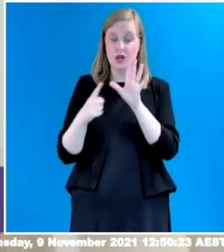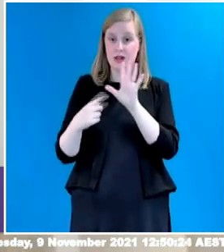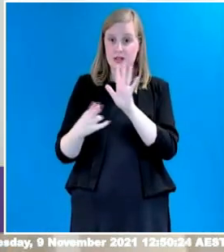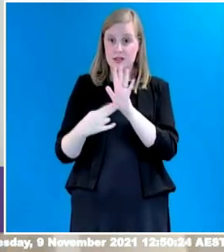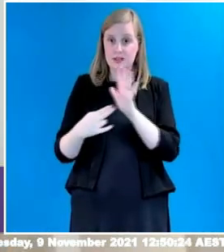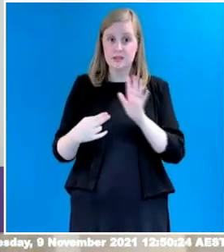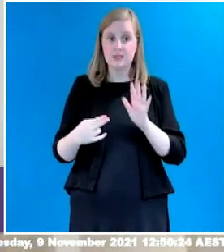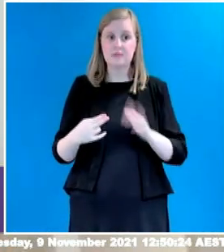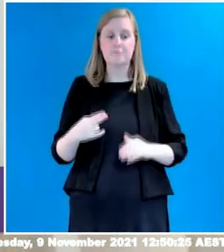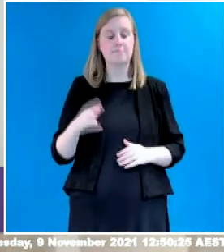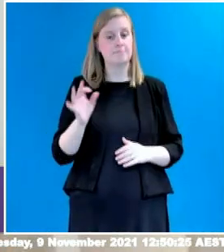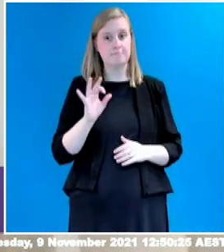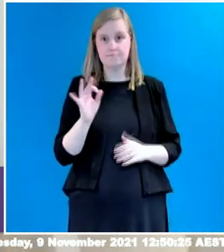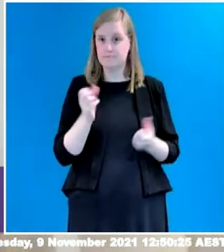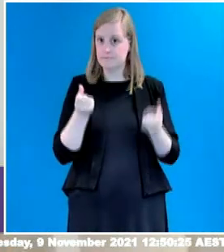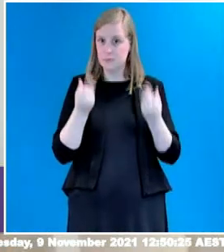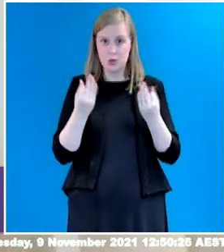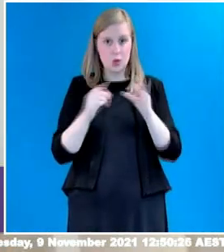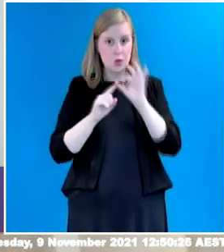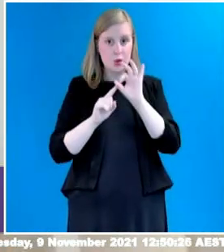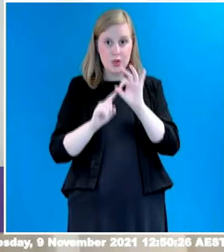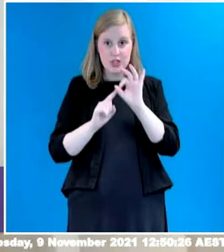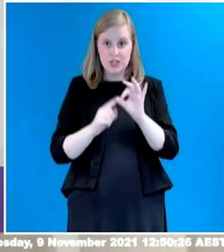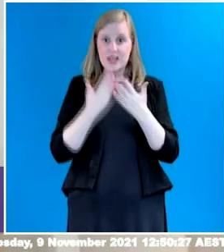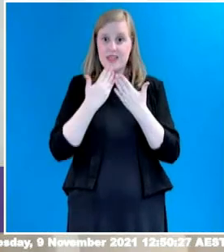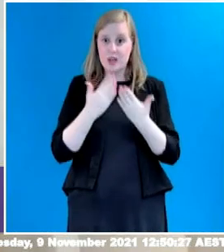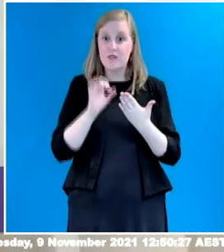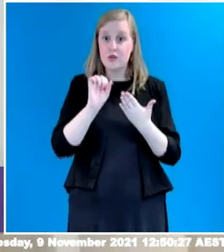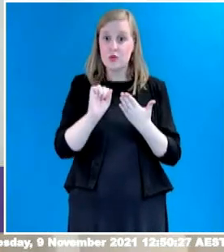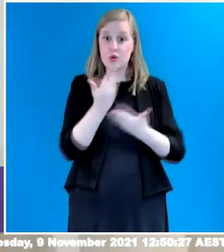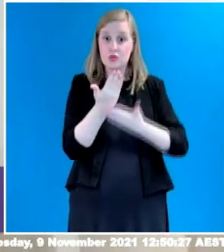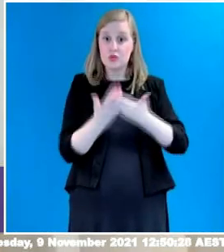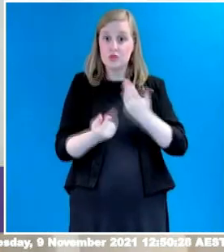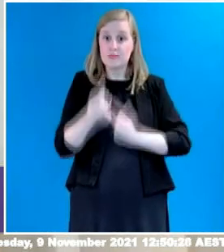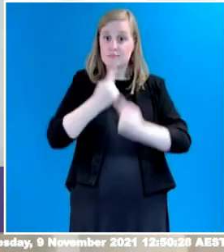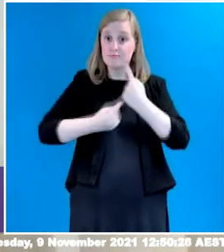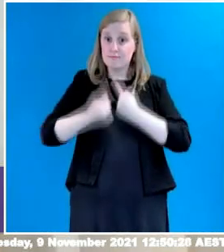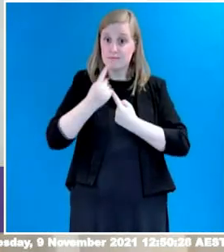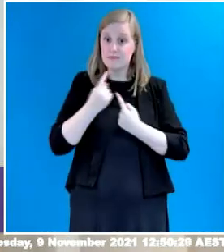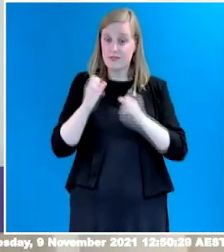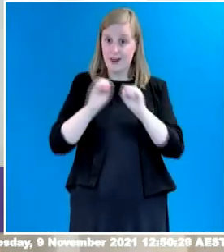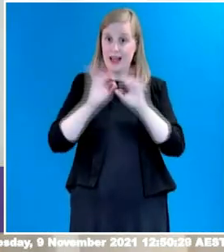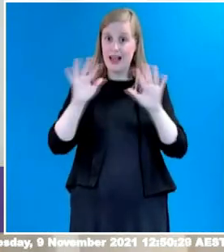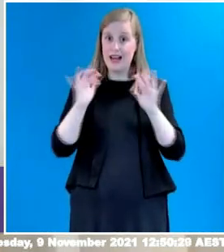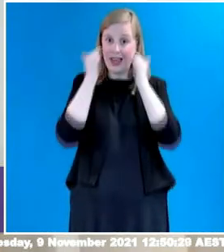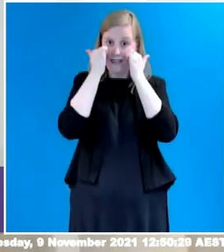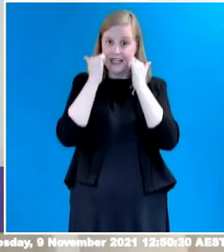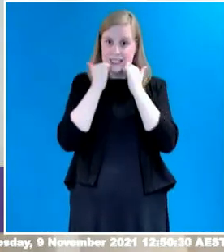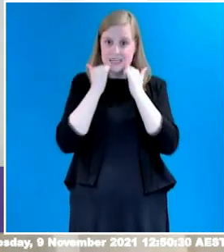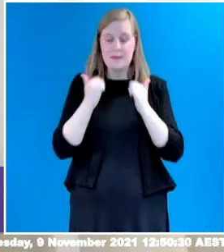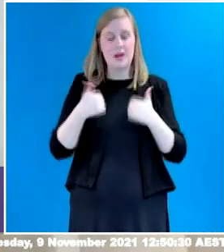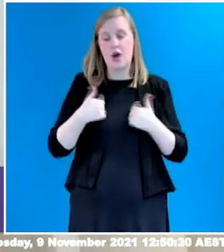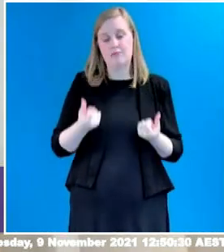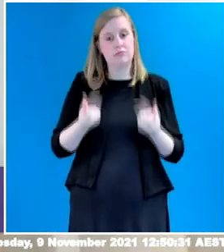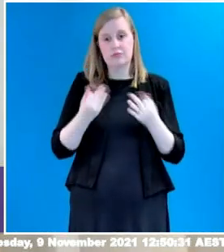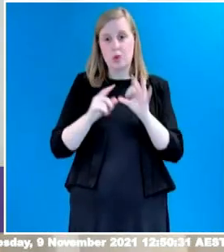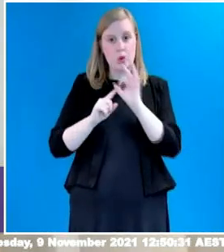It is very clear and has given us plenty to think about, but you are ahead of us, so I don't have any questions for you.